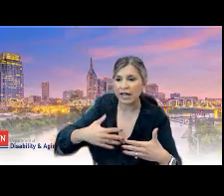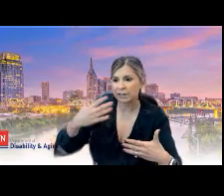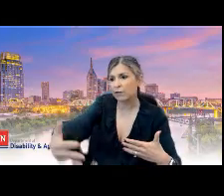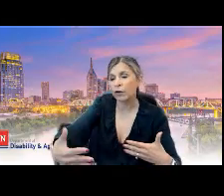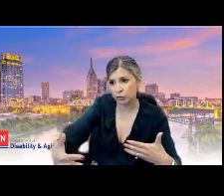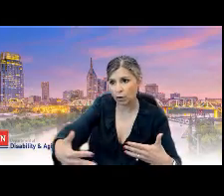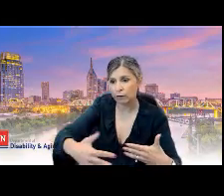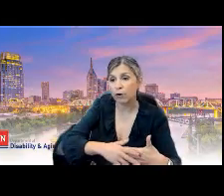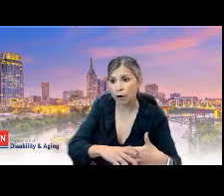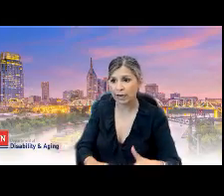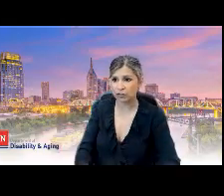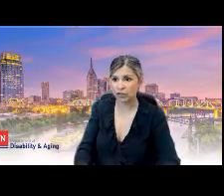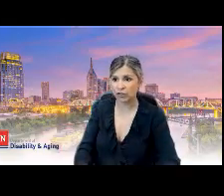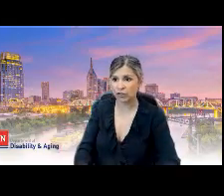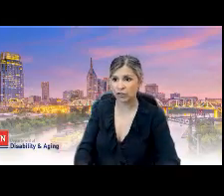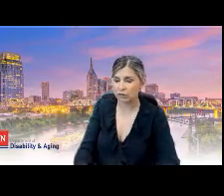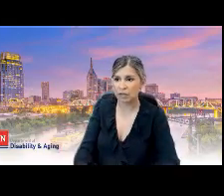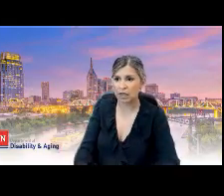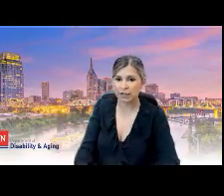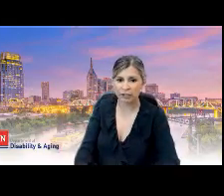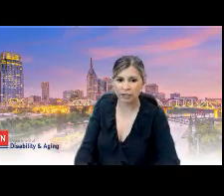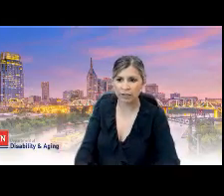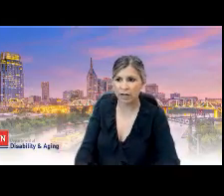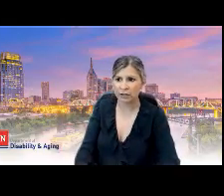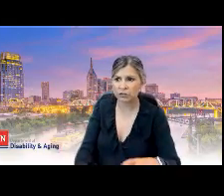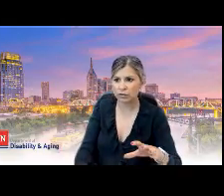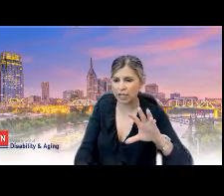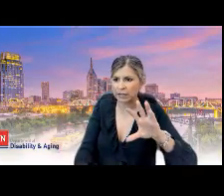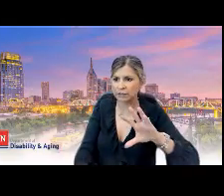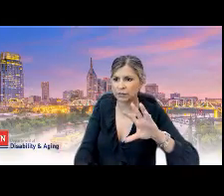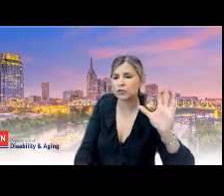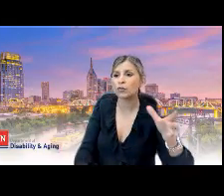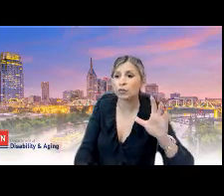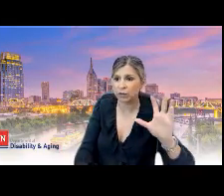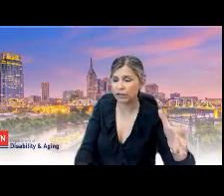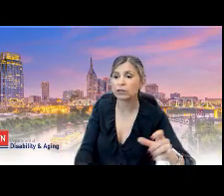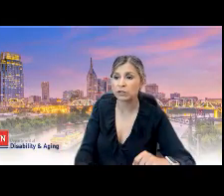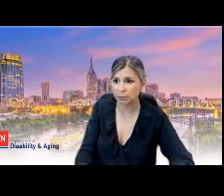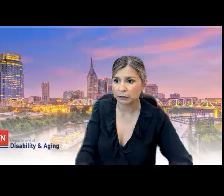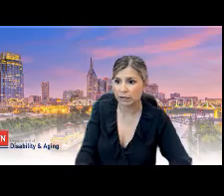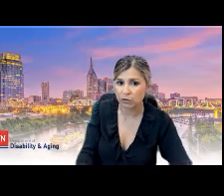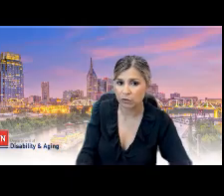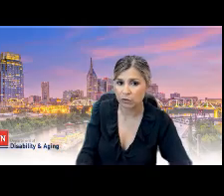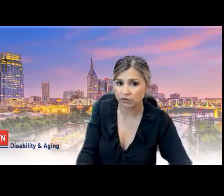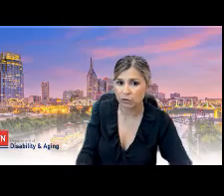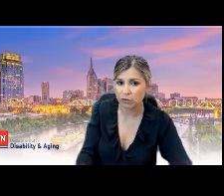That is the front door for our aging, aging and, and adults with physical disability services.